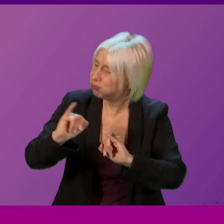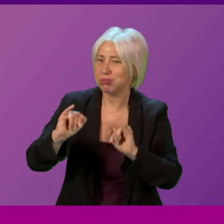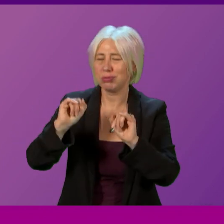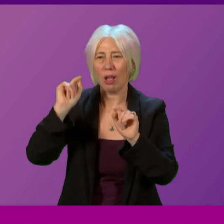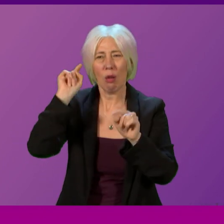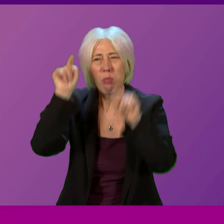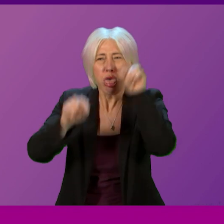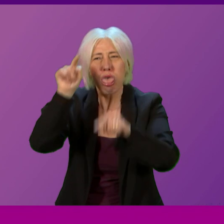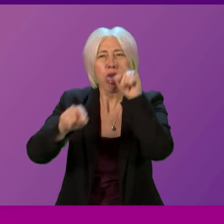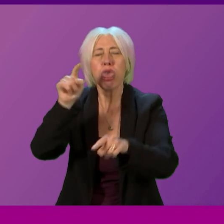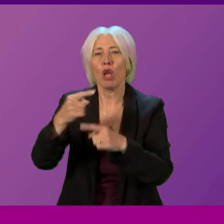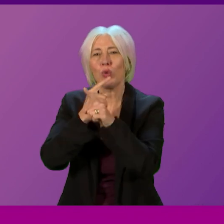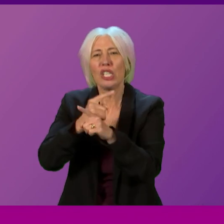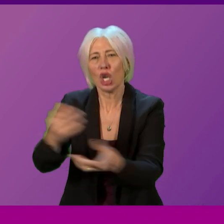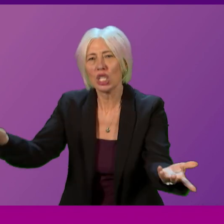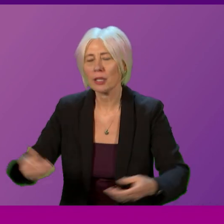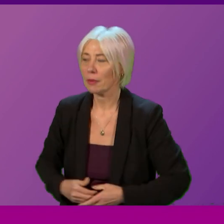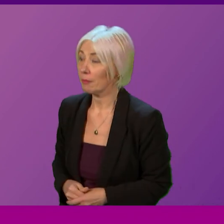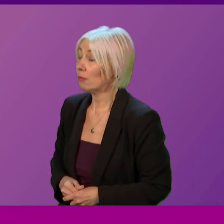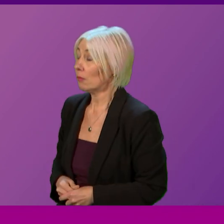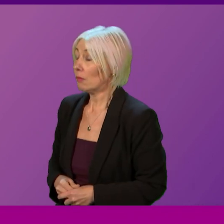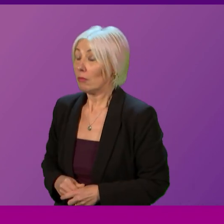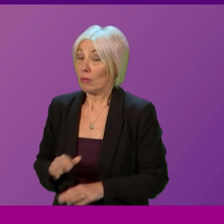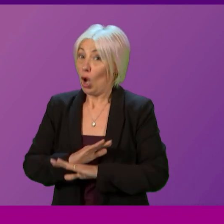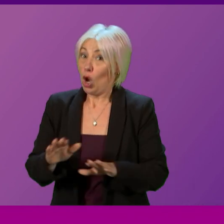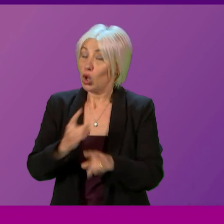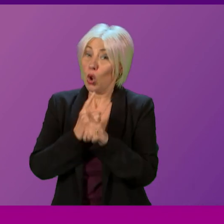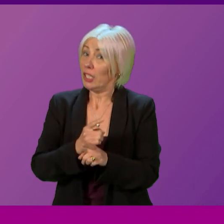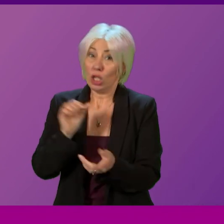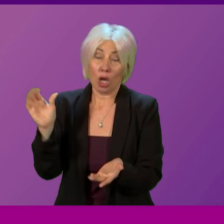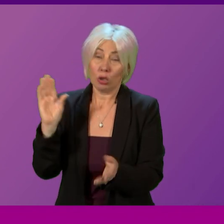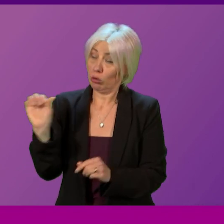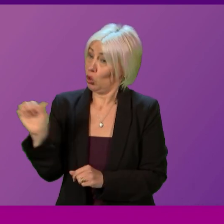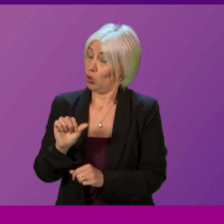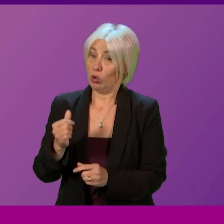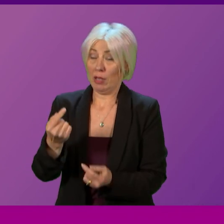No teacher should ever experience abuse in the classroom.